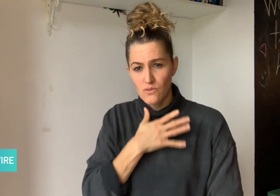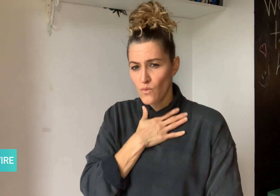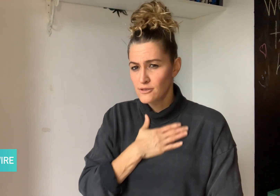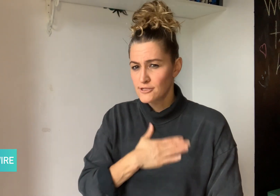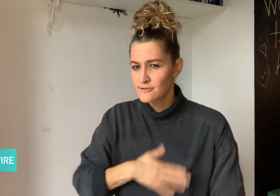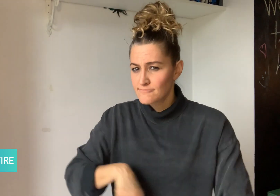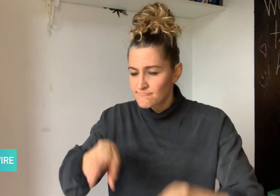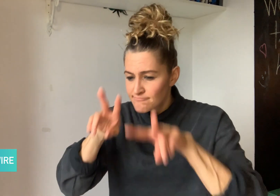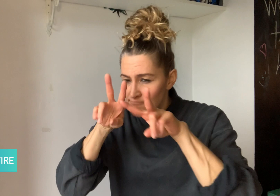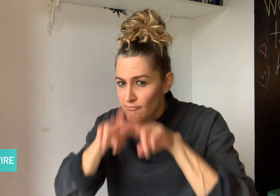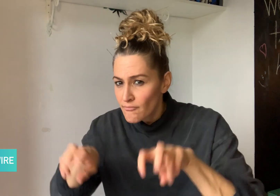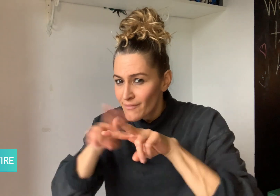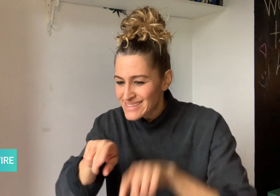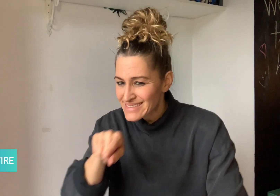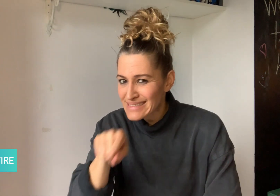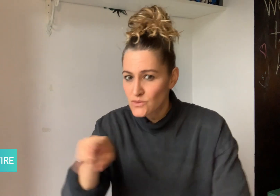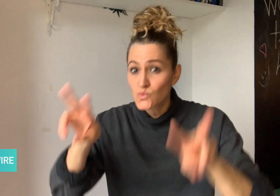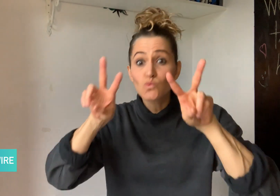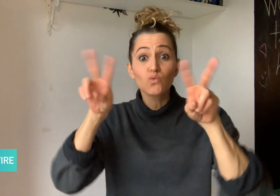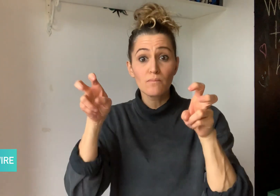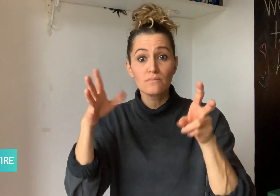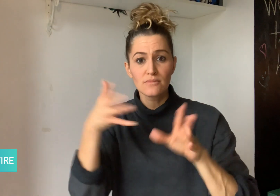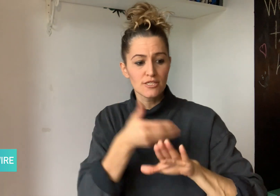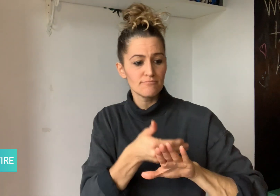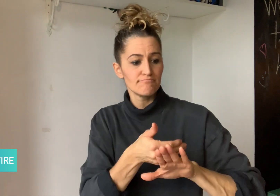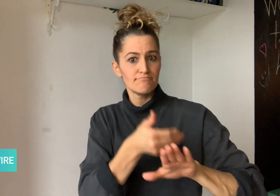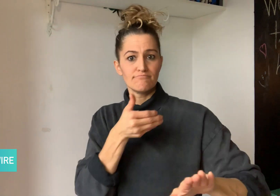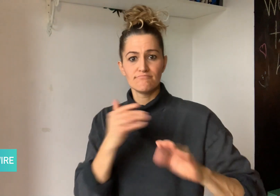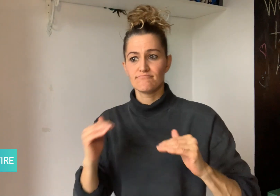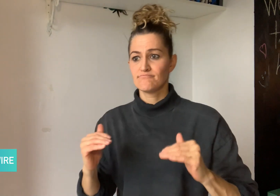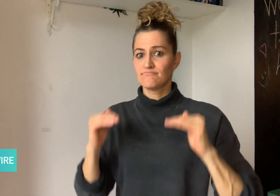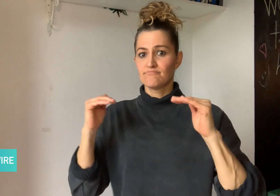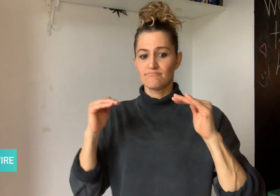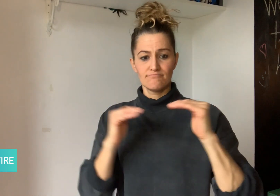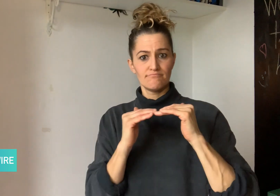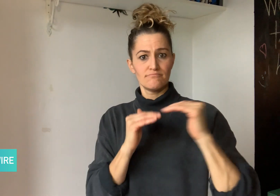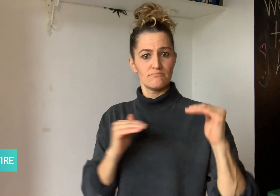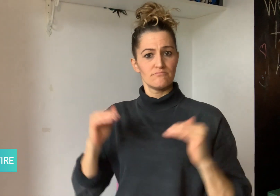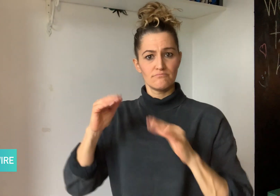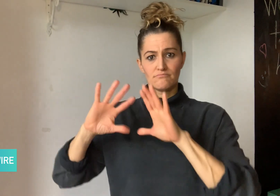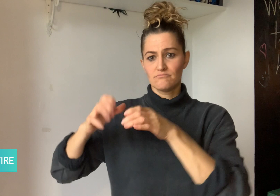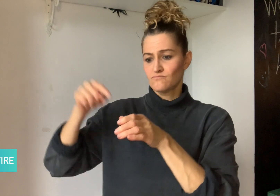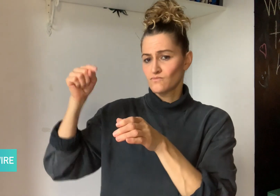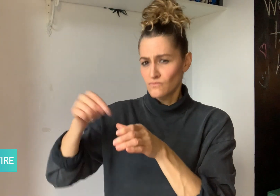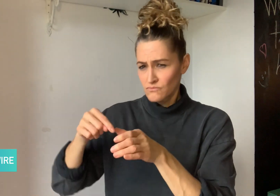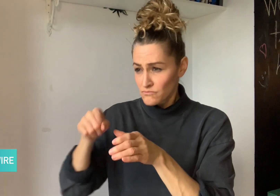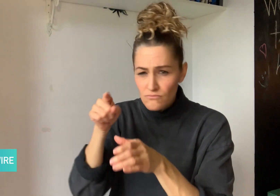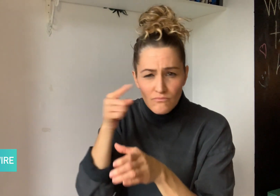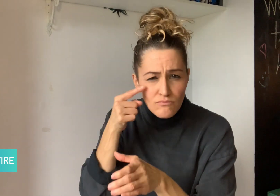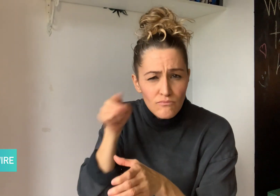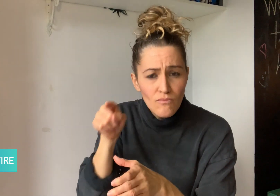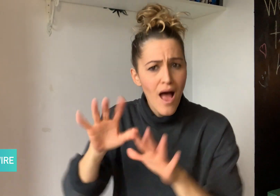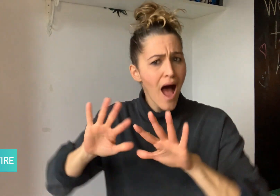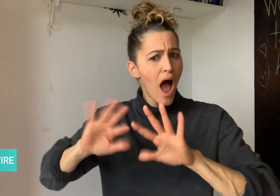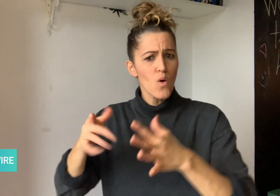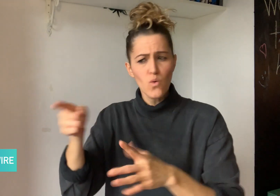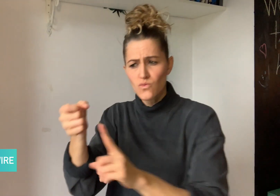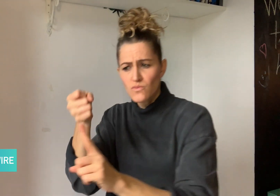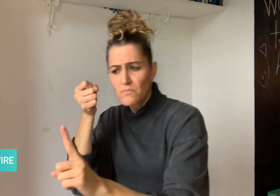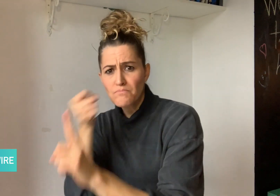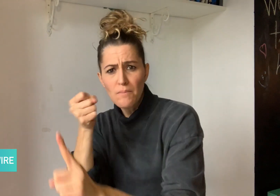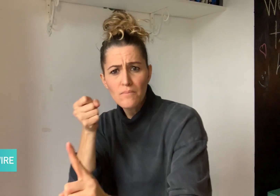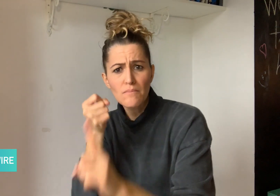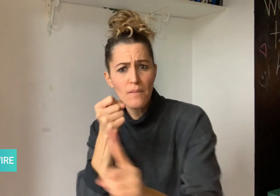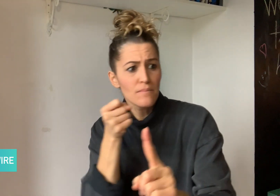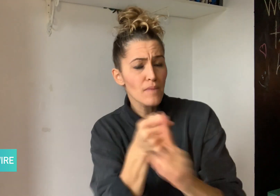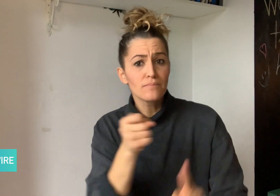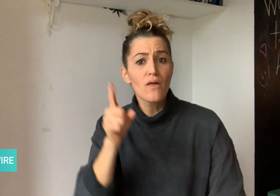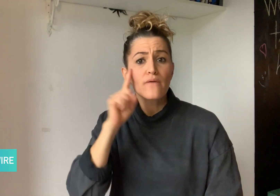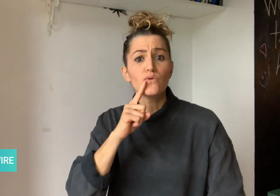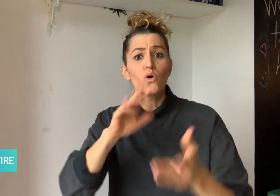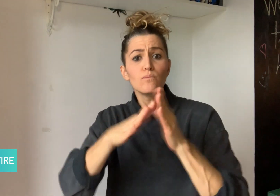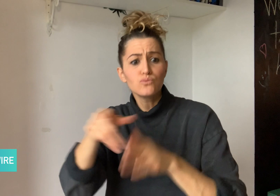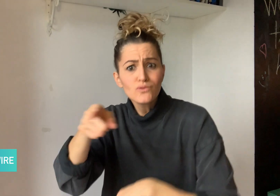DeafGPS will discuss elitism, how it affects the Deaf community,